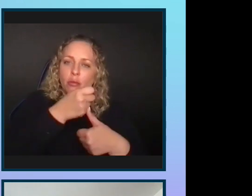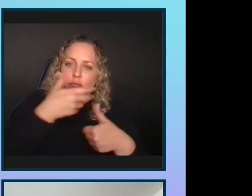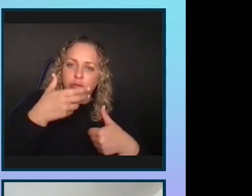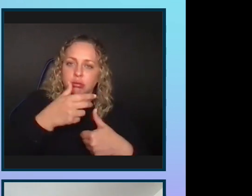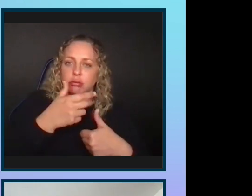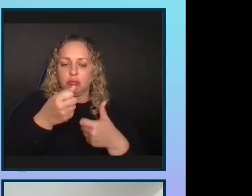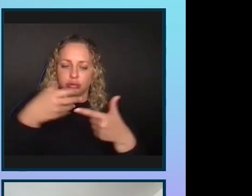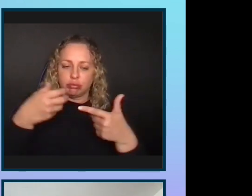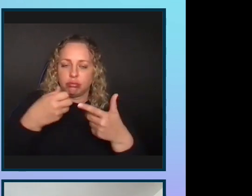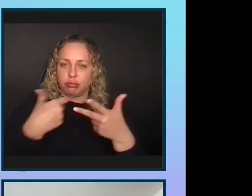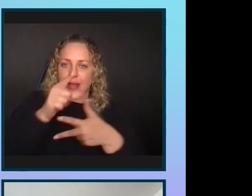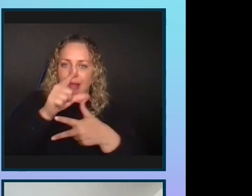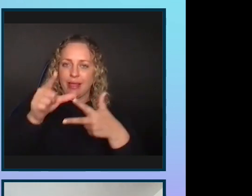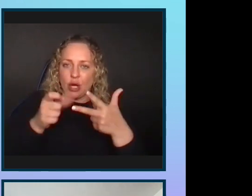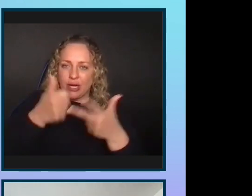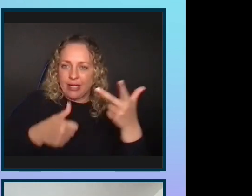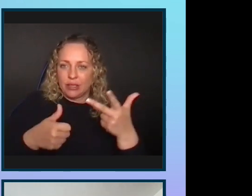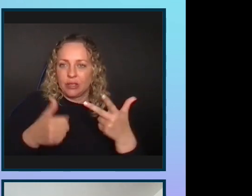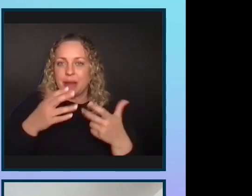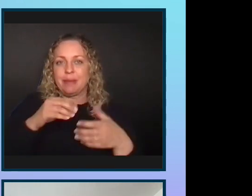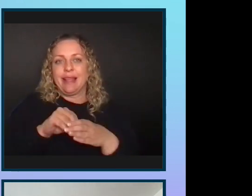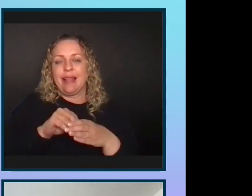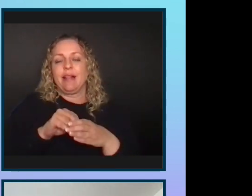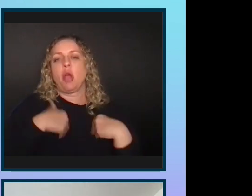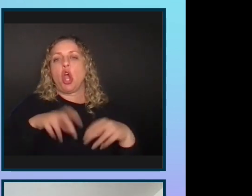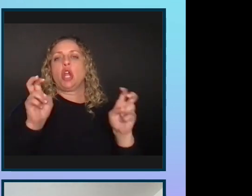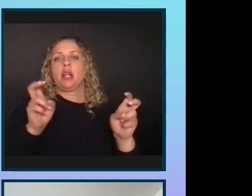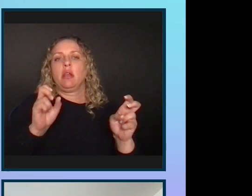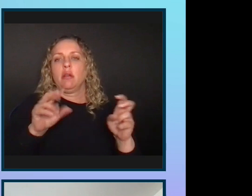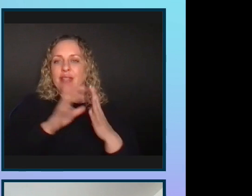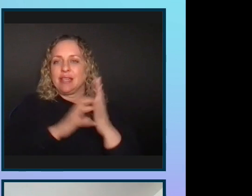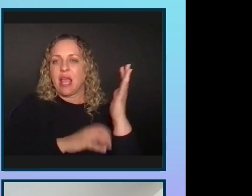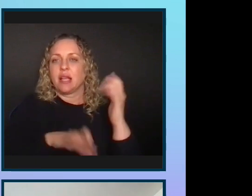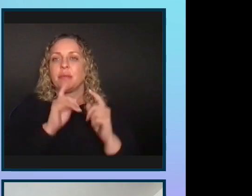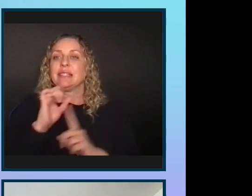perhaps in the body of the text, but sometimes you run into situations where it's more difficult to do that.